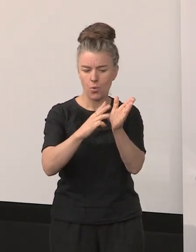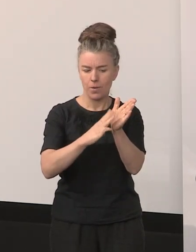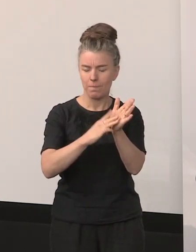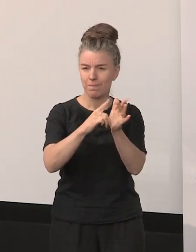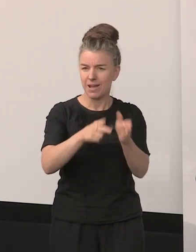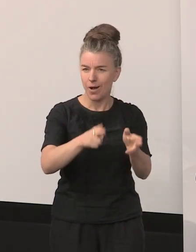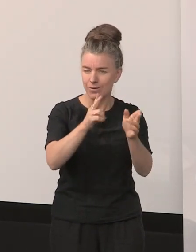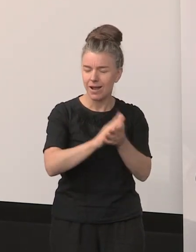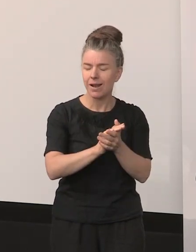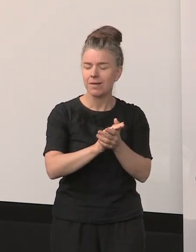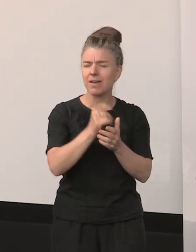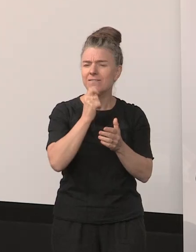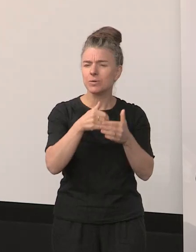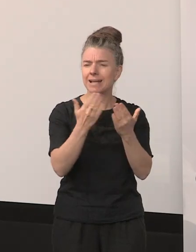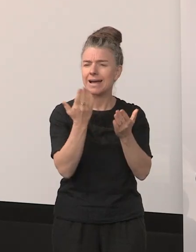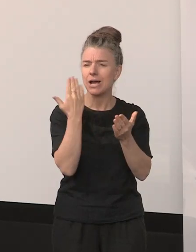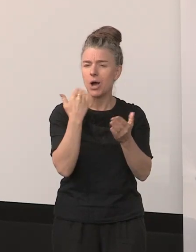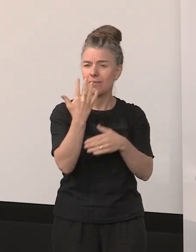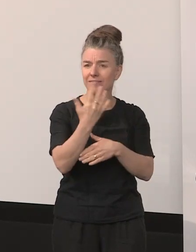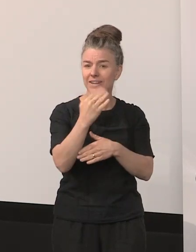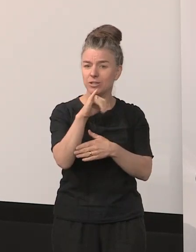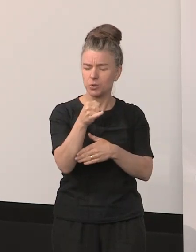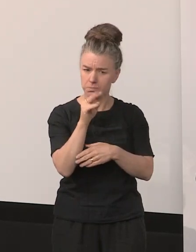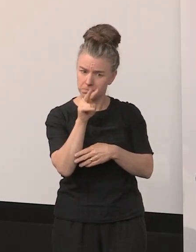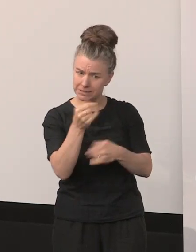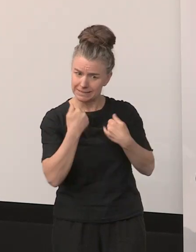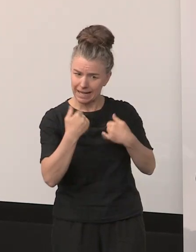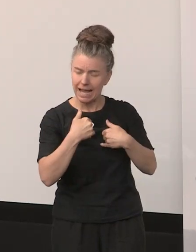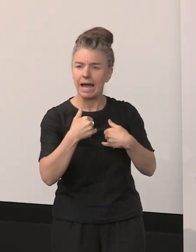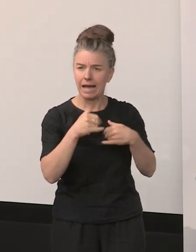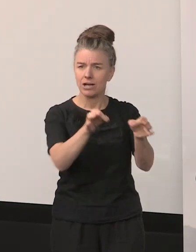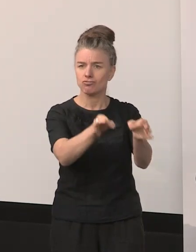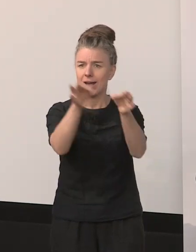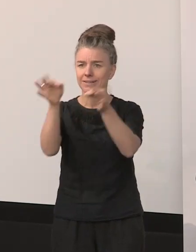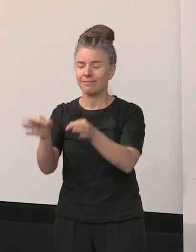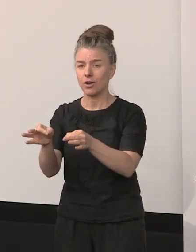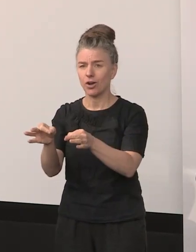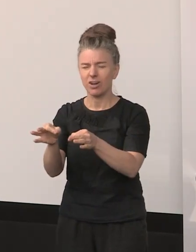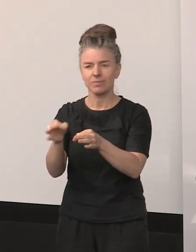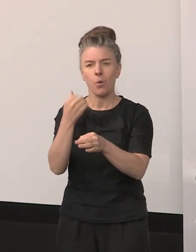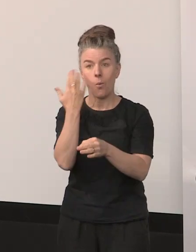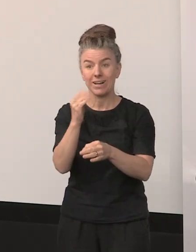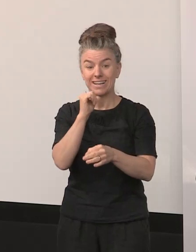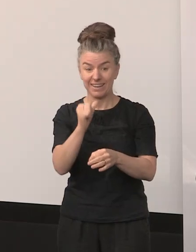managed isolation facilities in Auckland - the Nome Hotel.